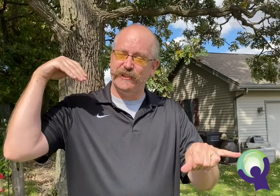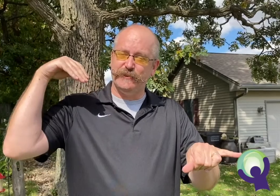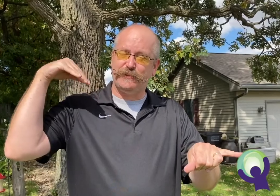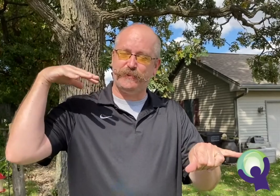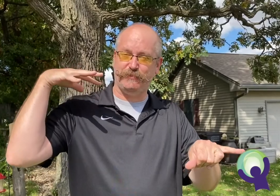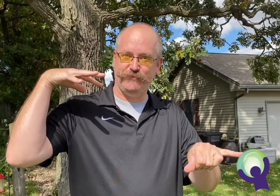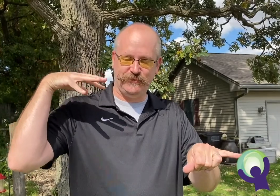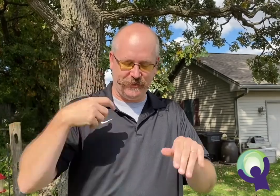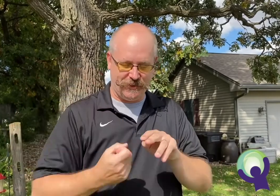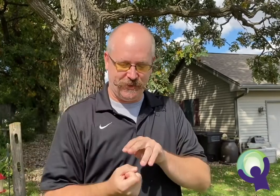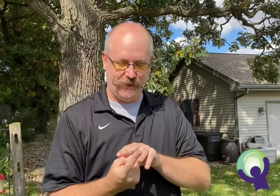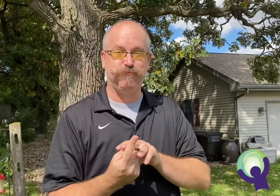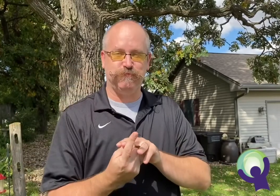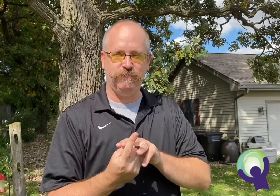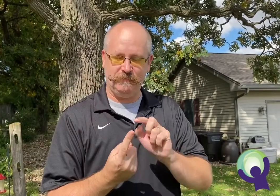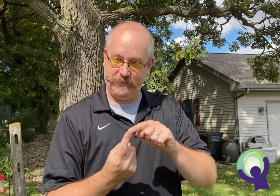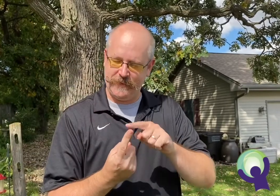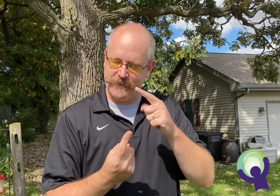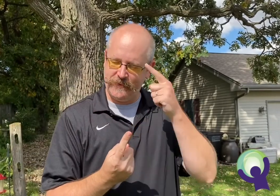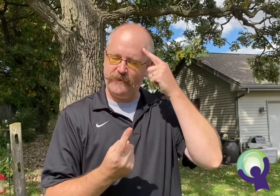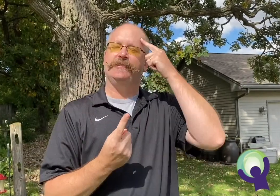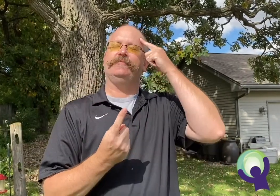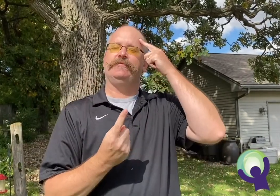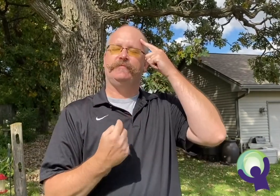by an acorn getting water and sunlight.